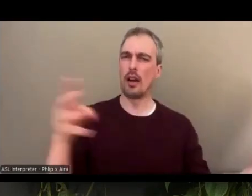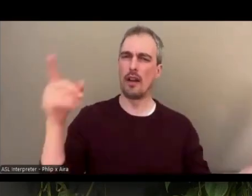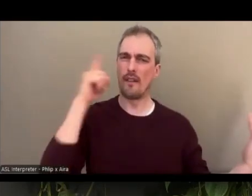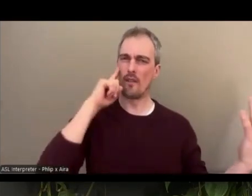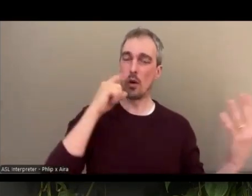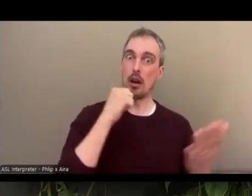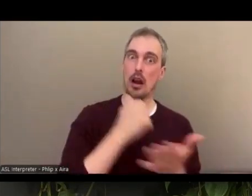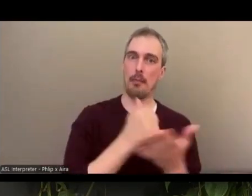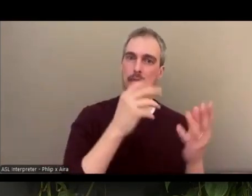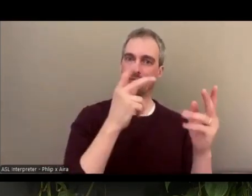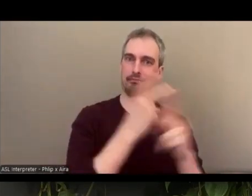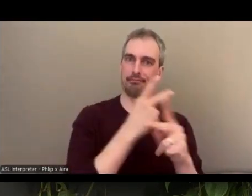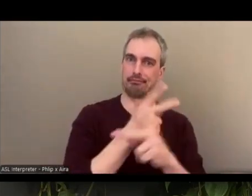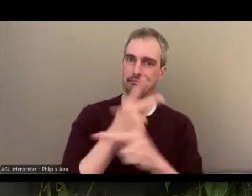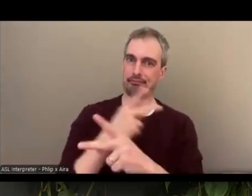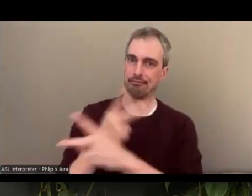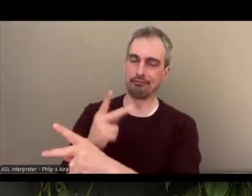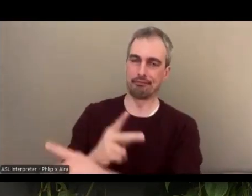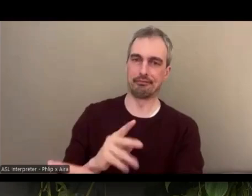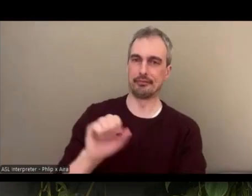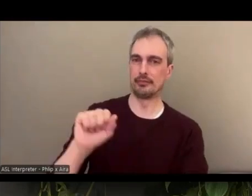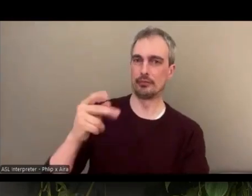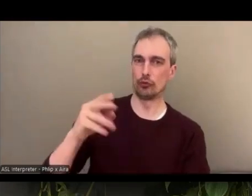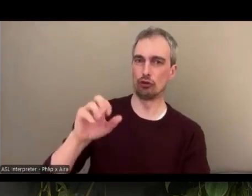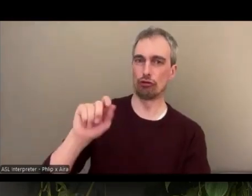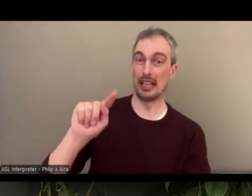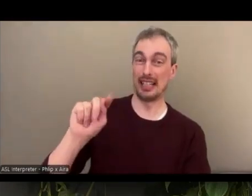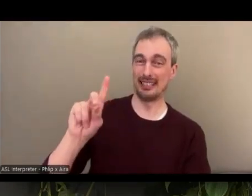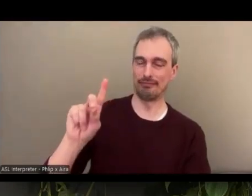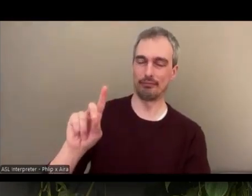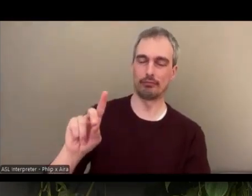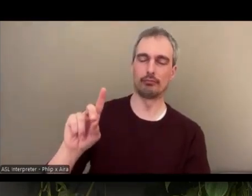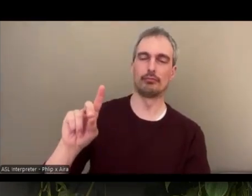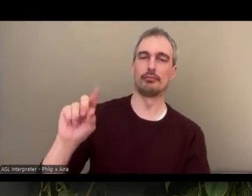So we're gonna use that spreadsheet as a way to explore the difference that automated tools can make.